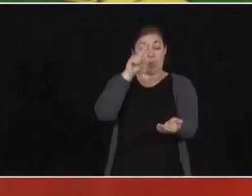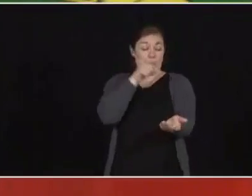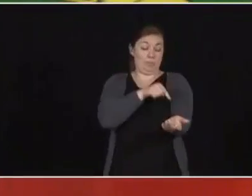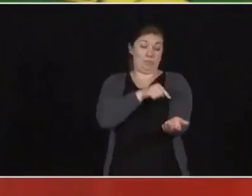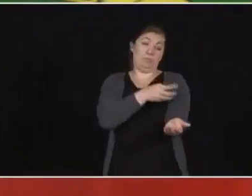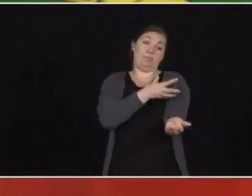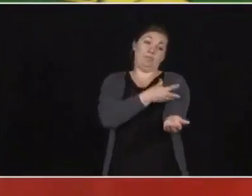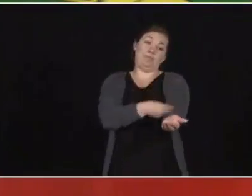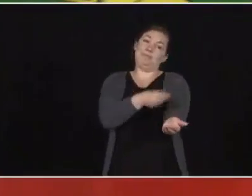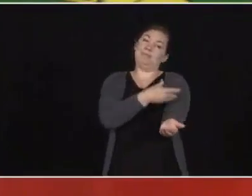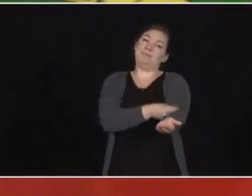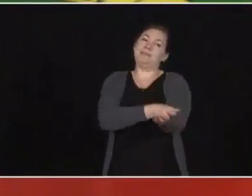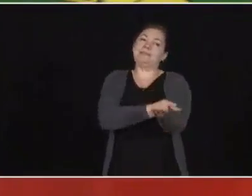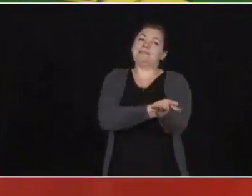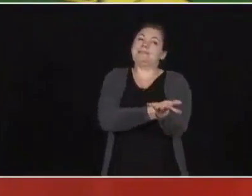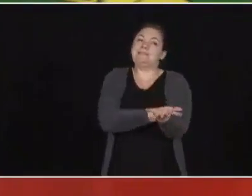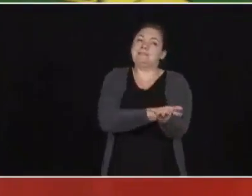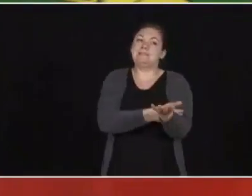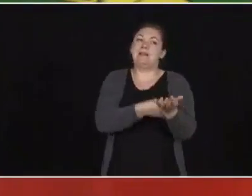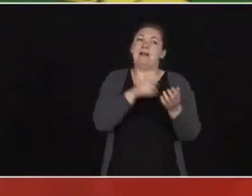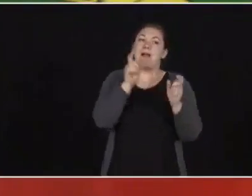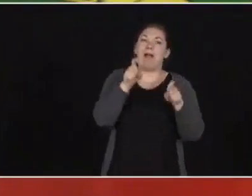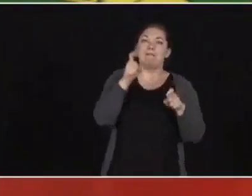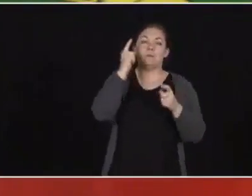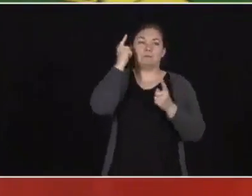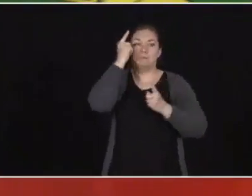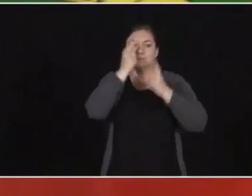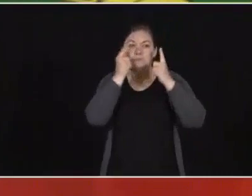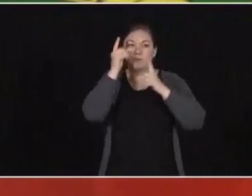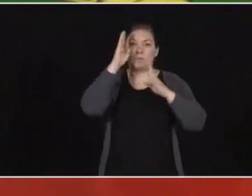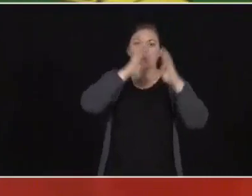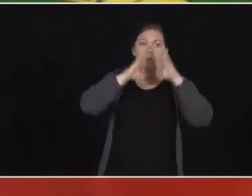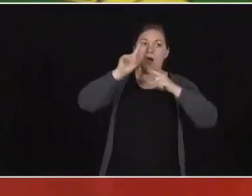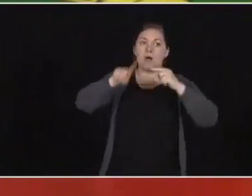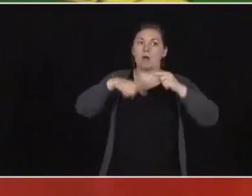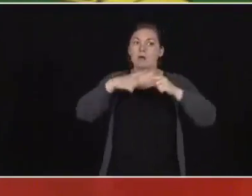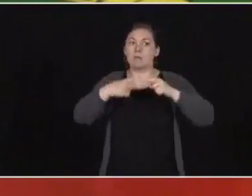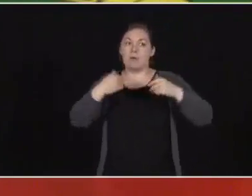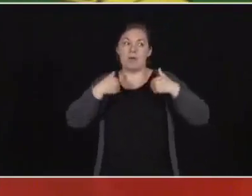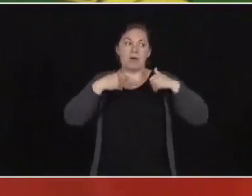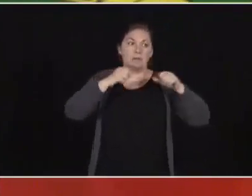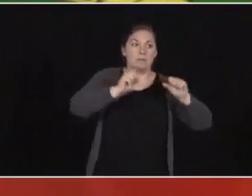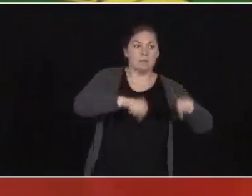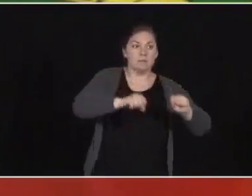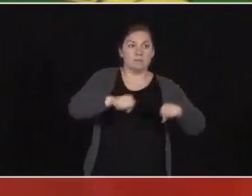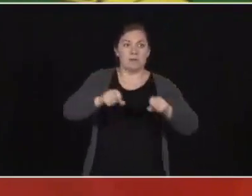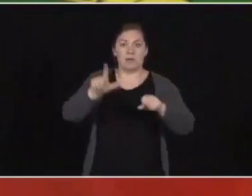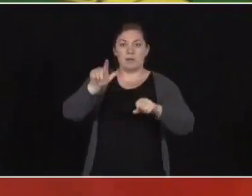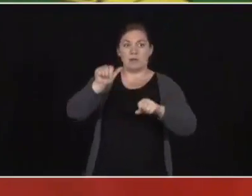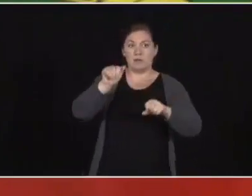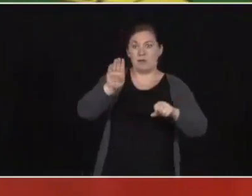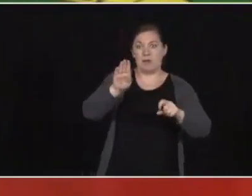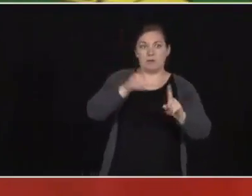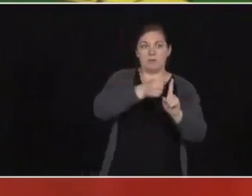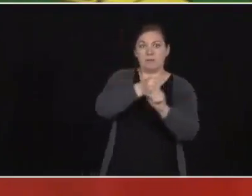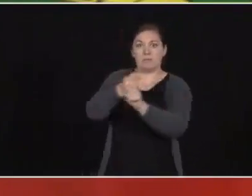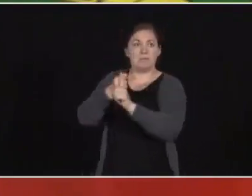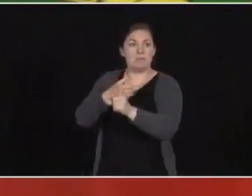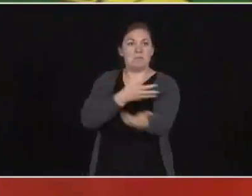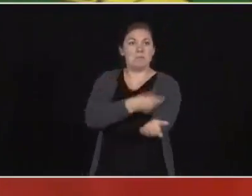I do not think capacity in and of itself is a much an issue with serology as much as it is as it is with molecular testing